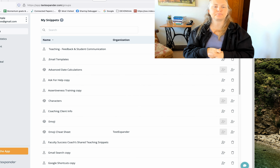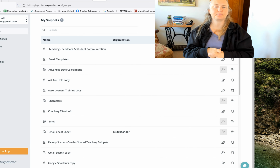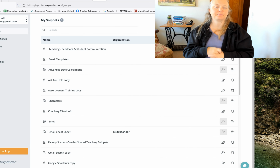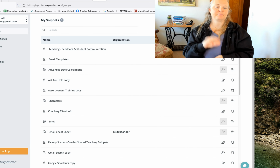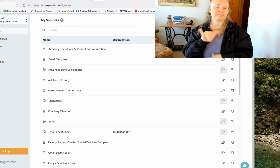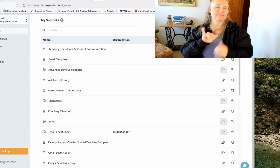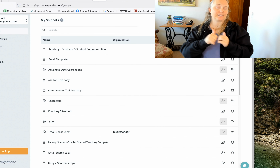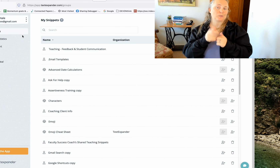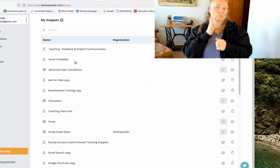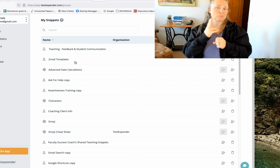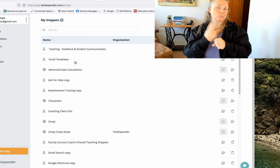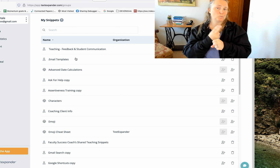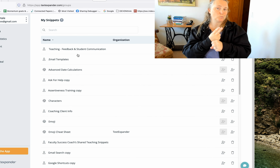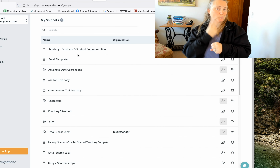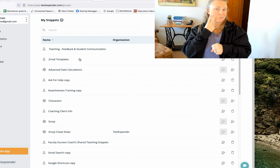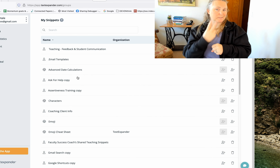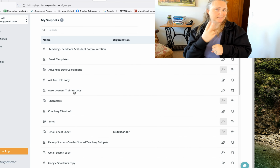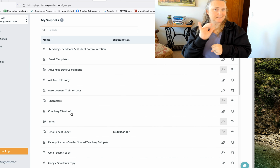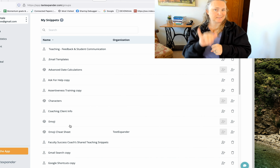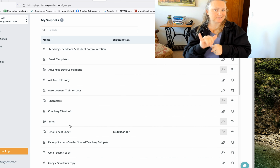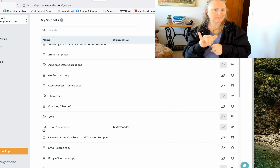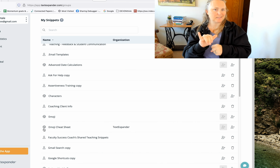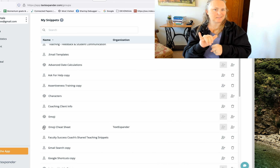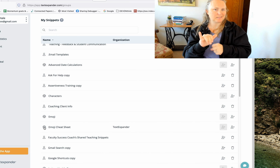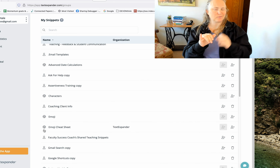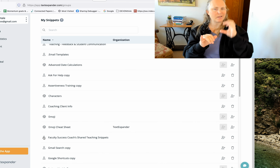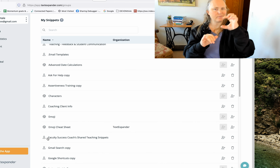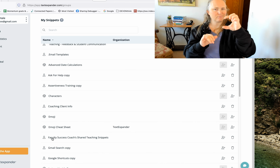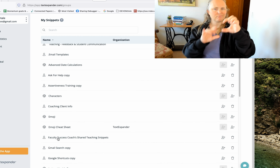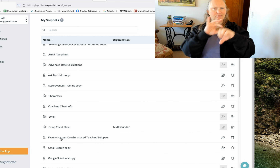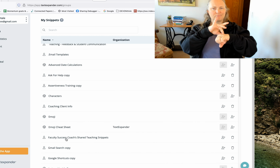So that is how you will see. . It'll have a world next to it.